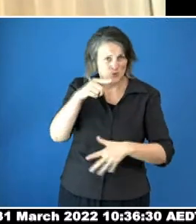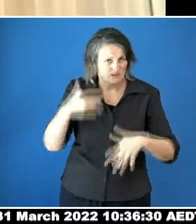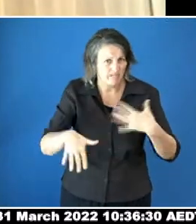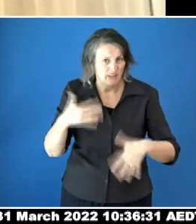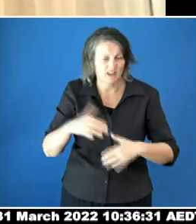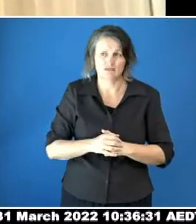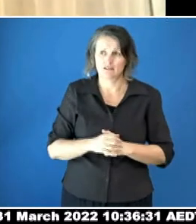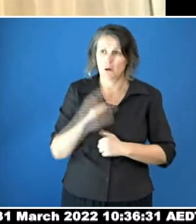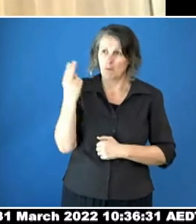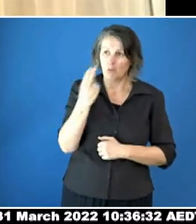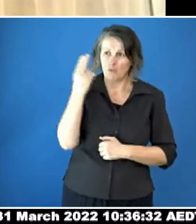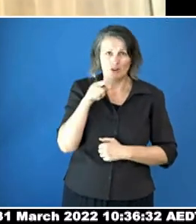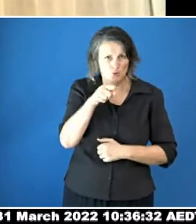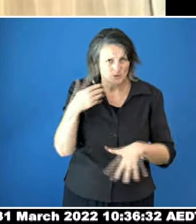with your boyfriend and husband.